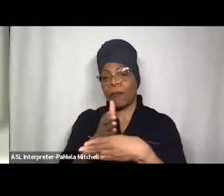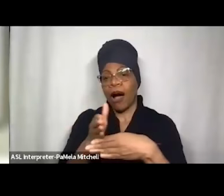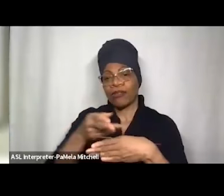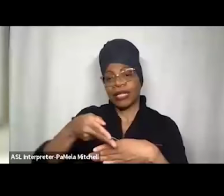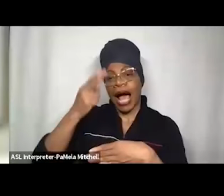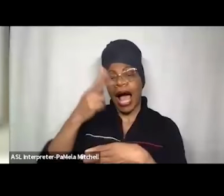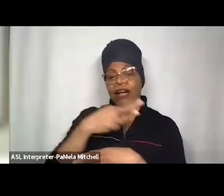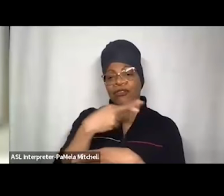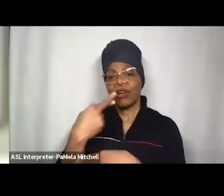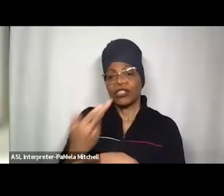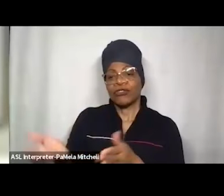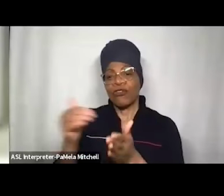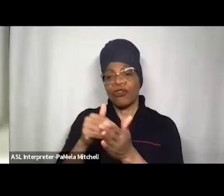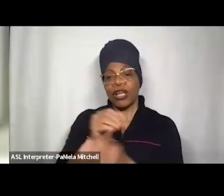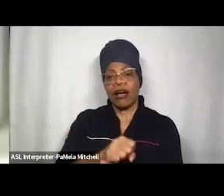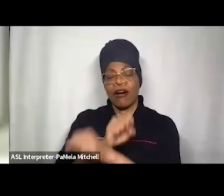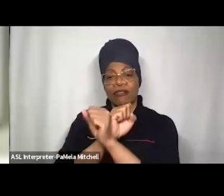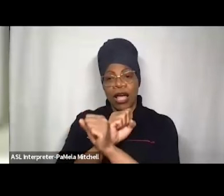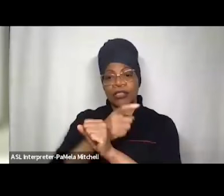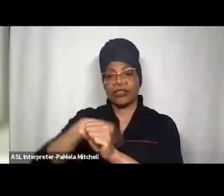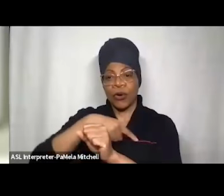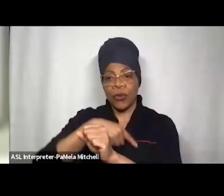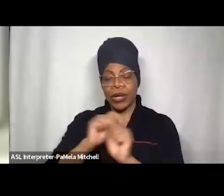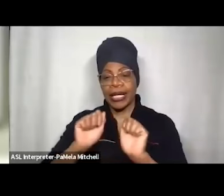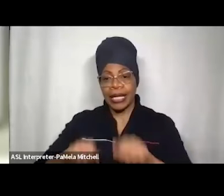so that we can prioritize our intensive services for this population.